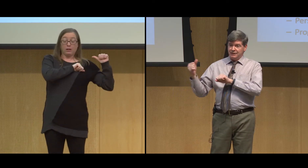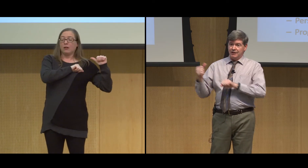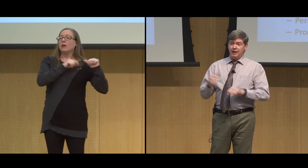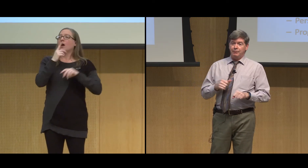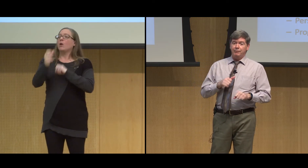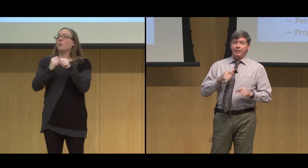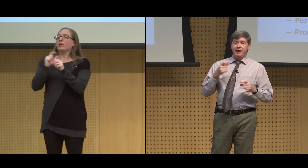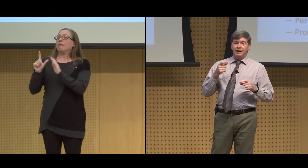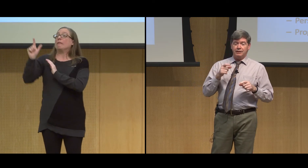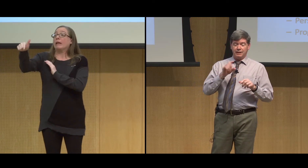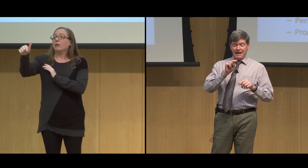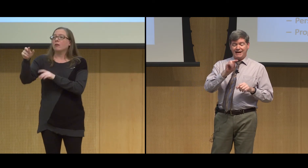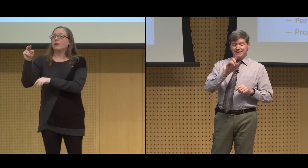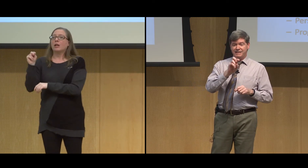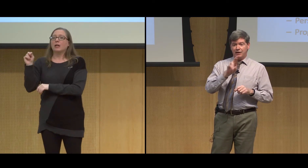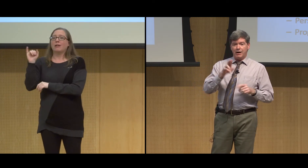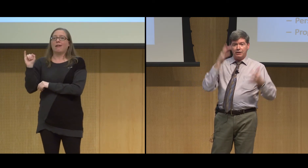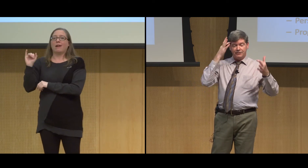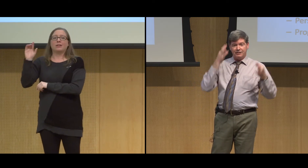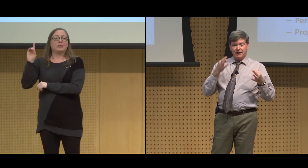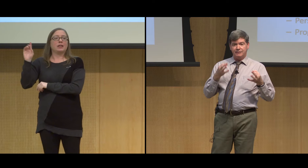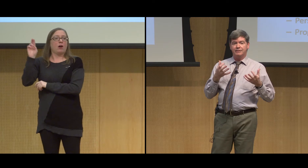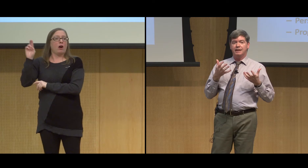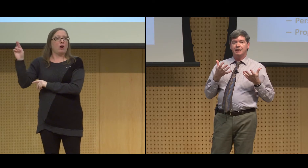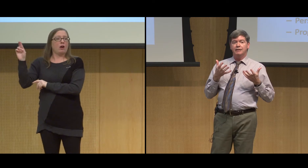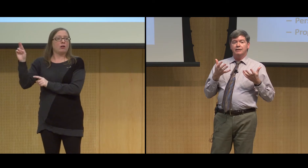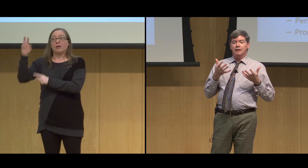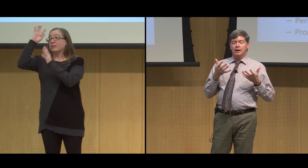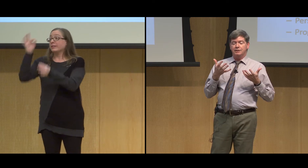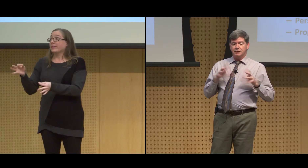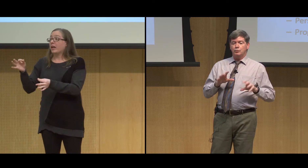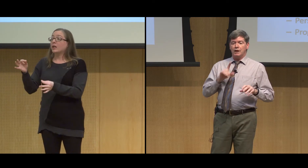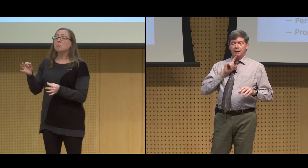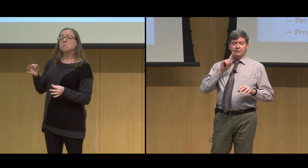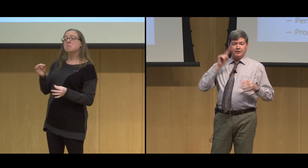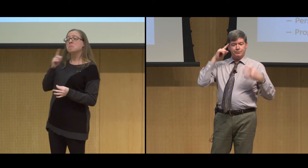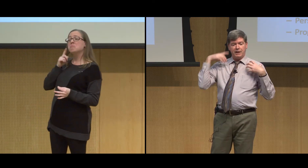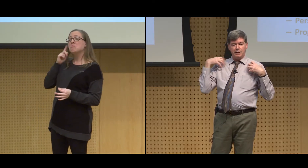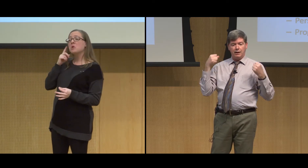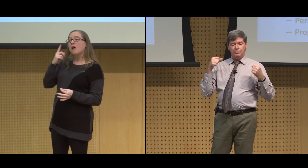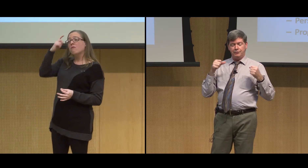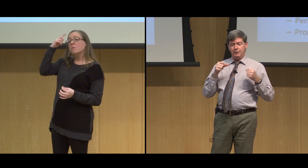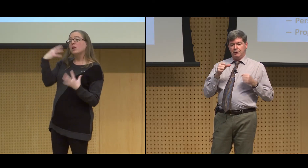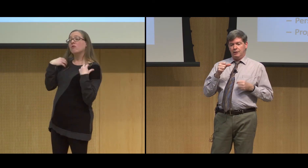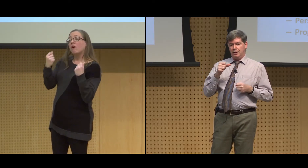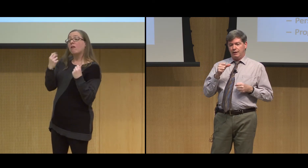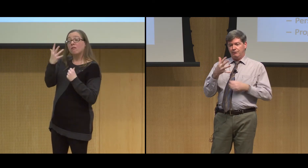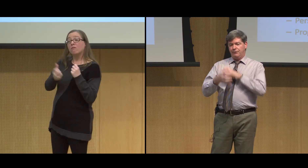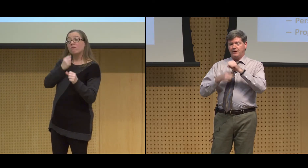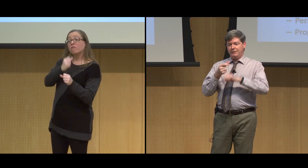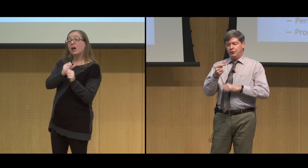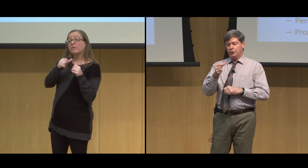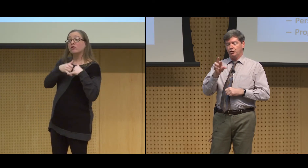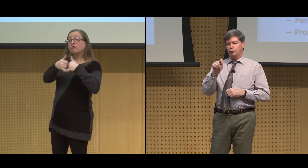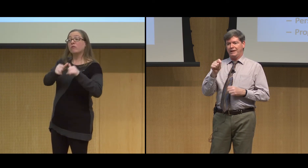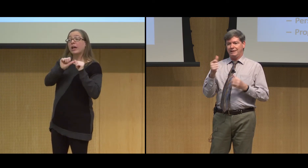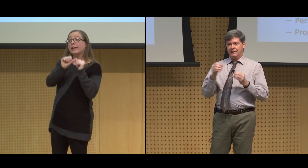um, they--NIDRR decided that they didn't want a deaf mental health 5-year grant anymore.